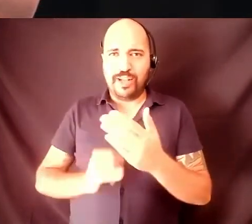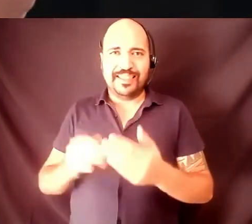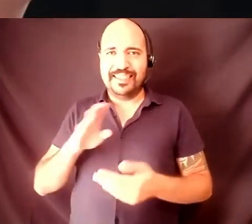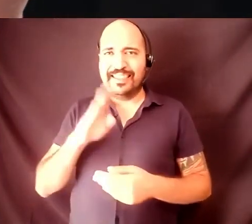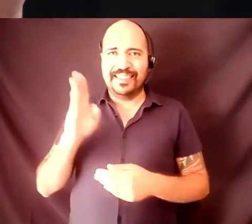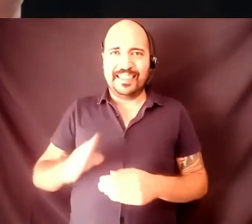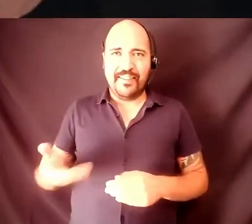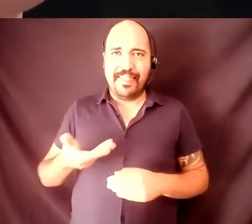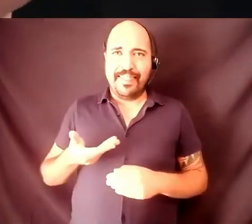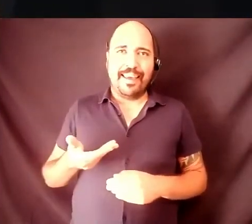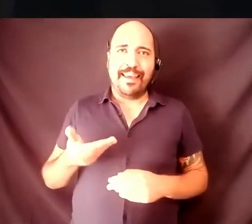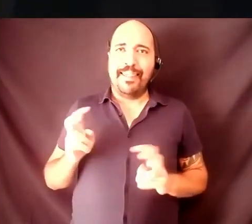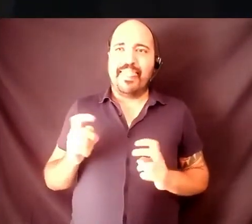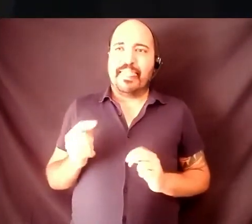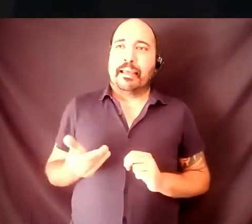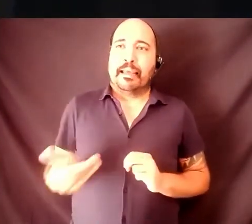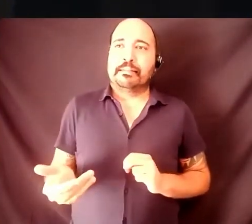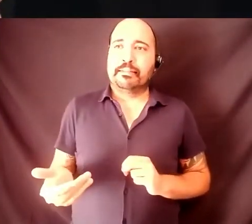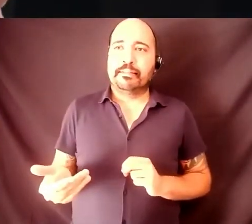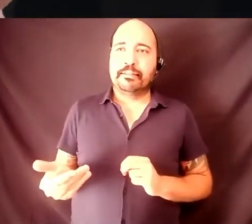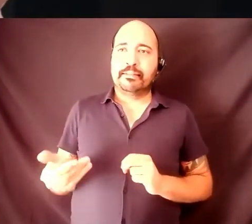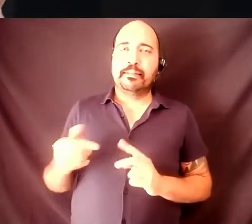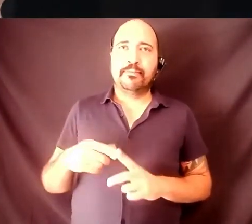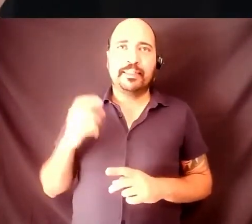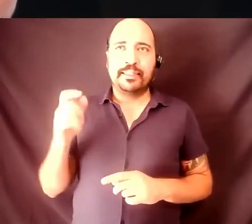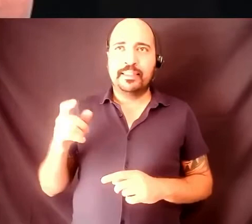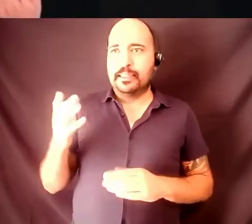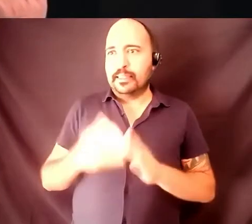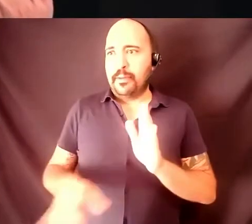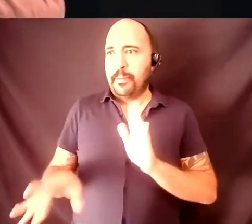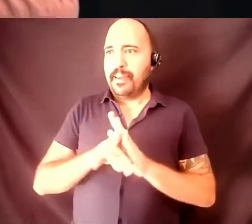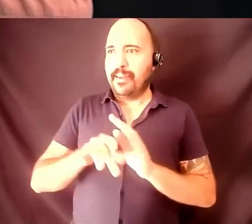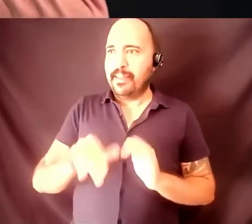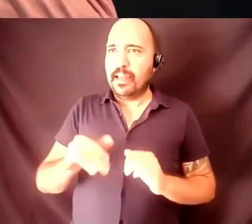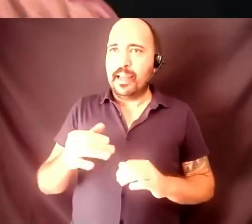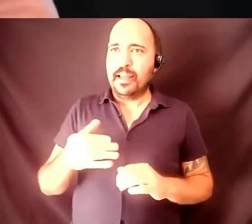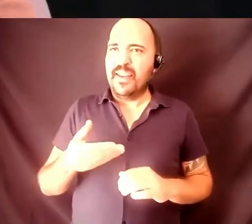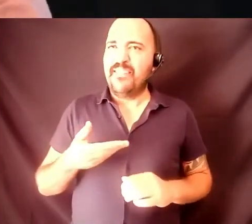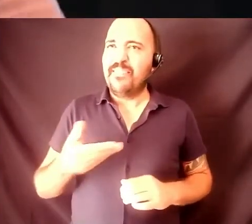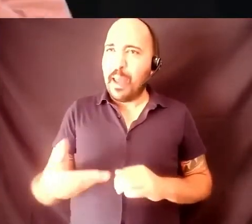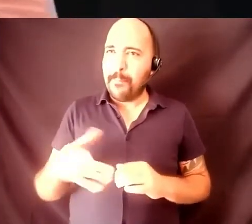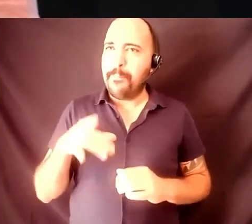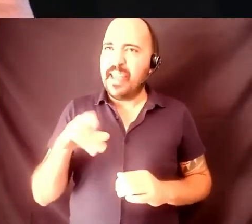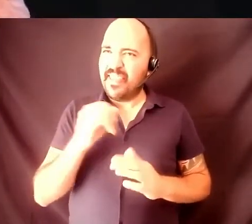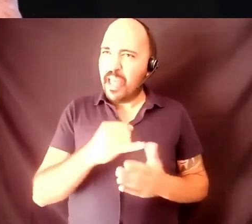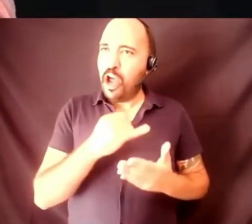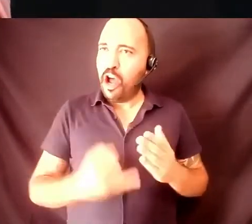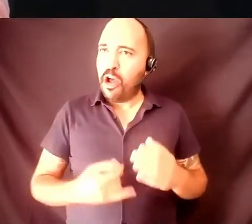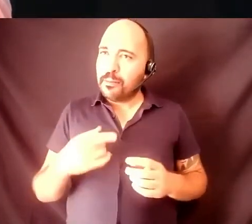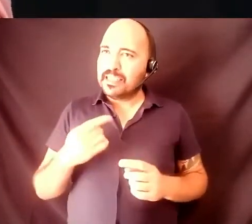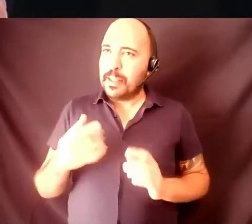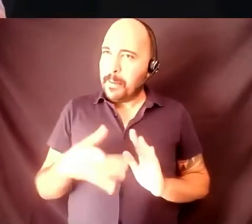Somebody picked that because it invoked in them something that made the place welcome. It was made for that.